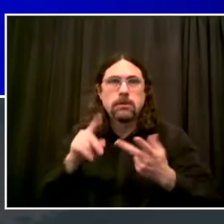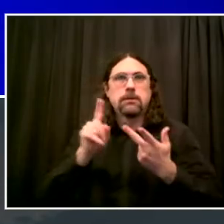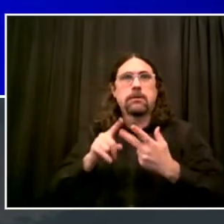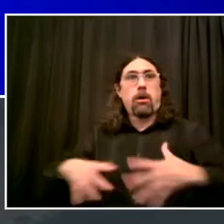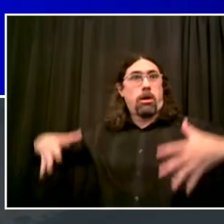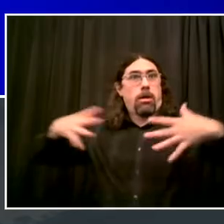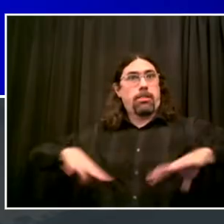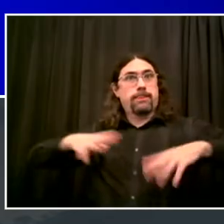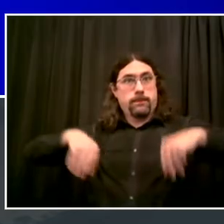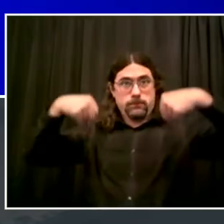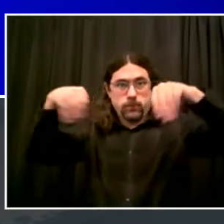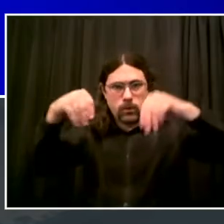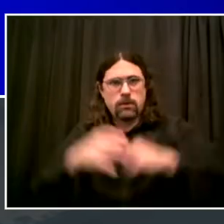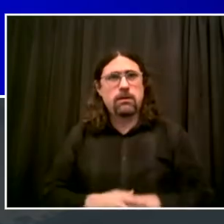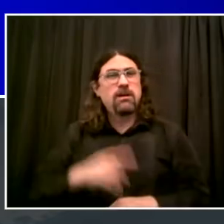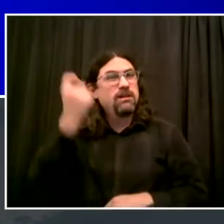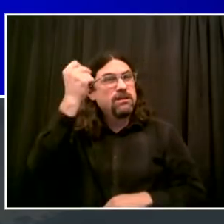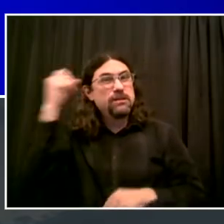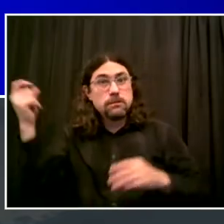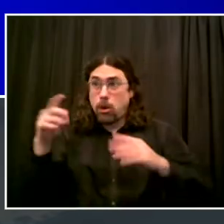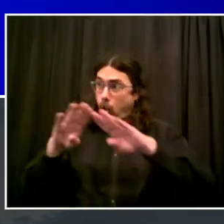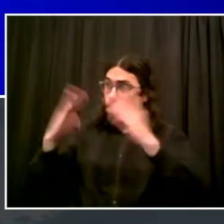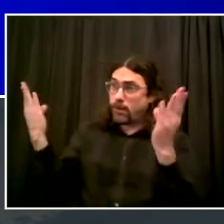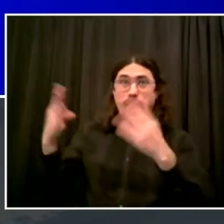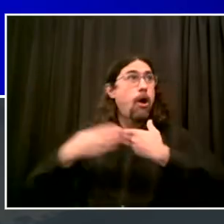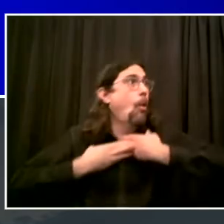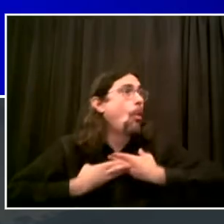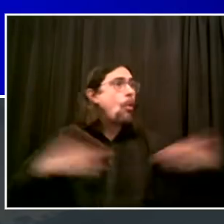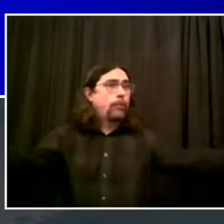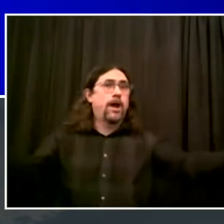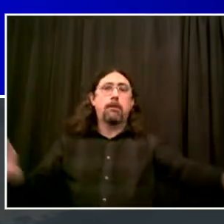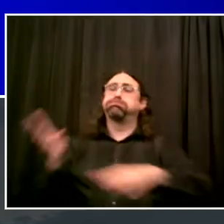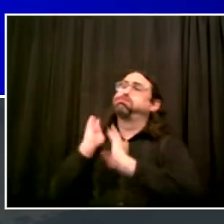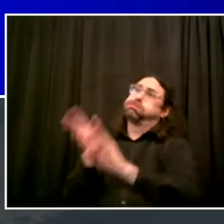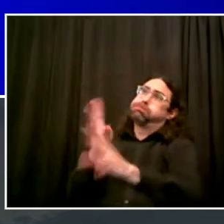FURNITURE STORE AND YOU NAME IT, BUT RESTRICTED TO CURBSIDE PICKUP OR IN